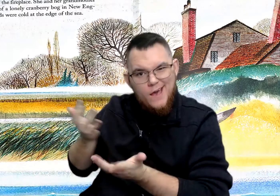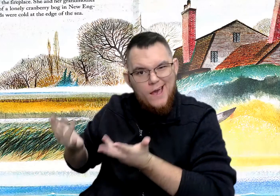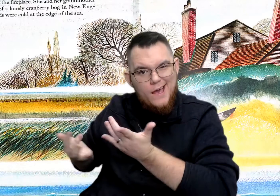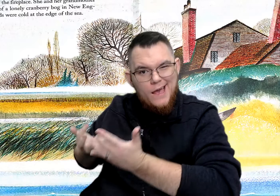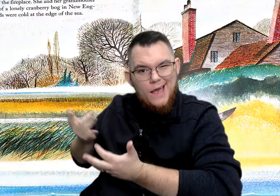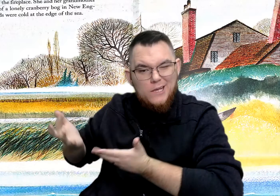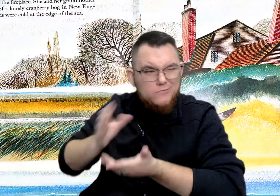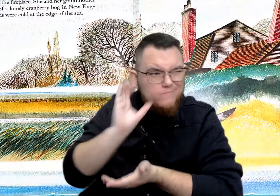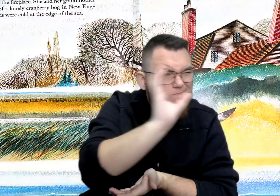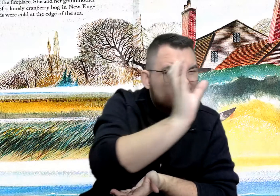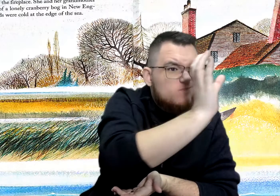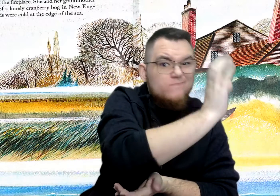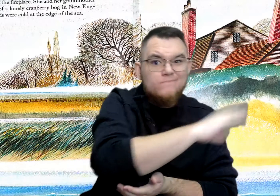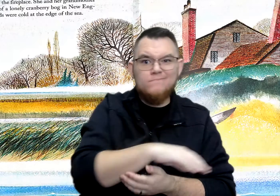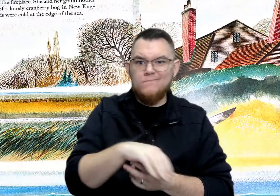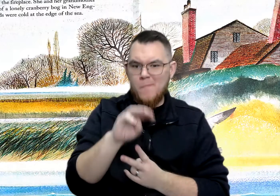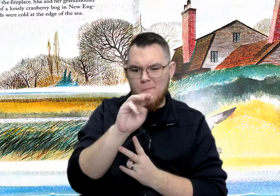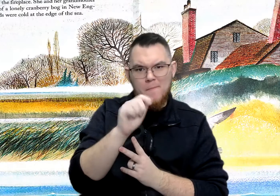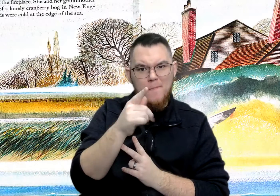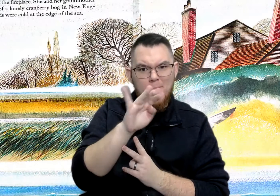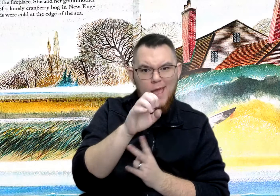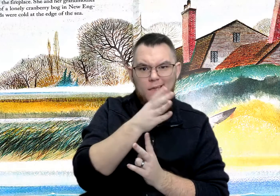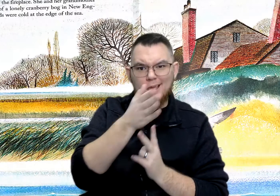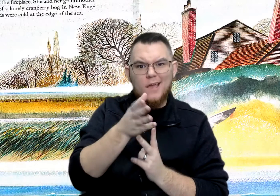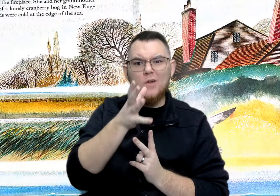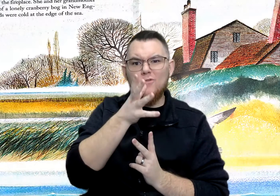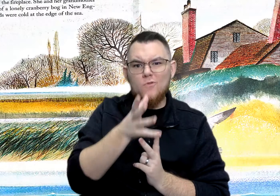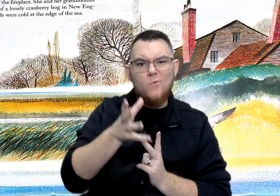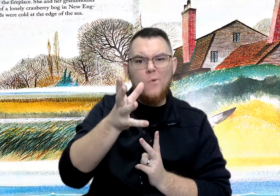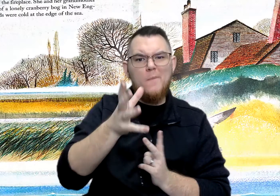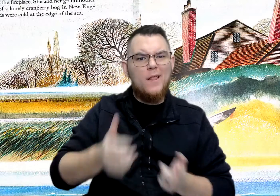She and her grandmother lived at the edge of a lonely cranberry bog in New England,